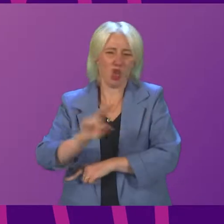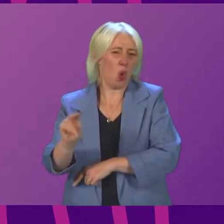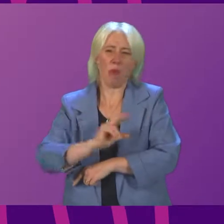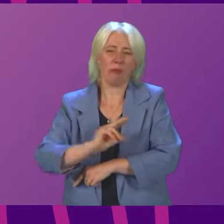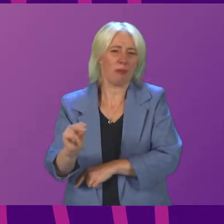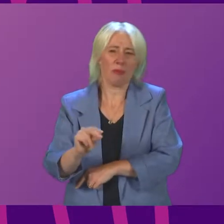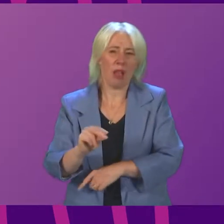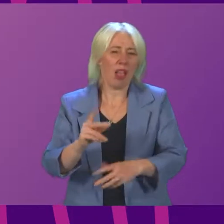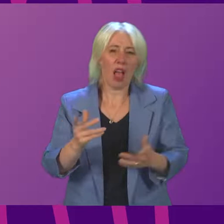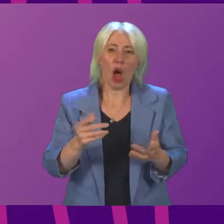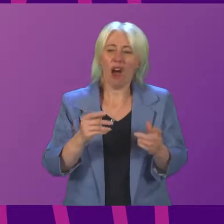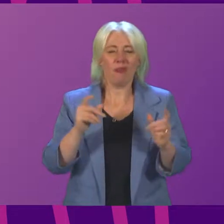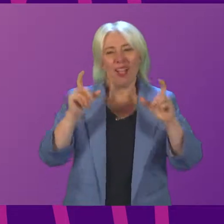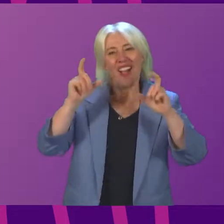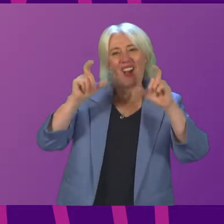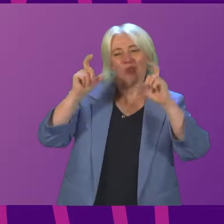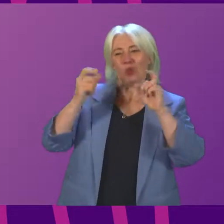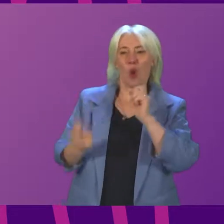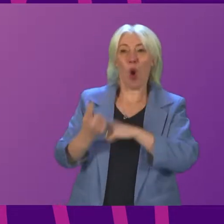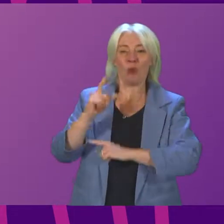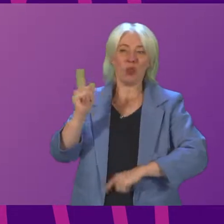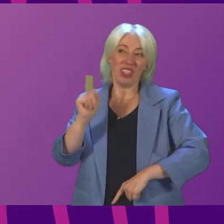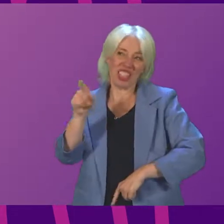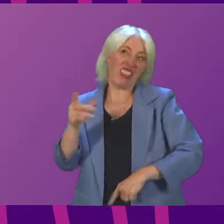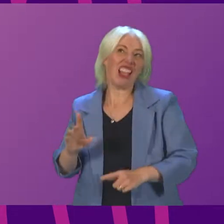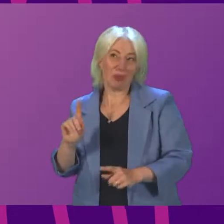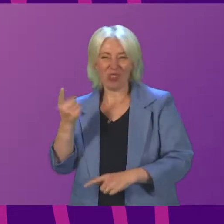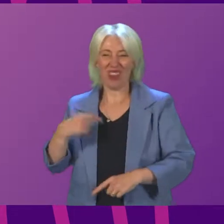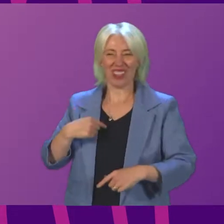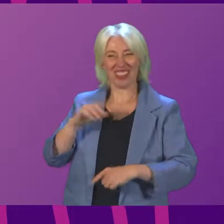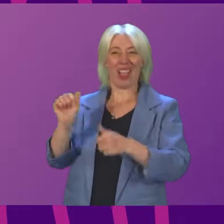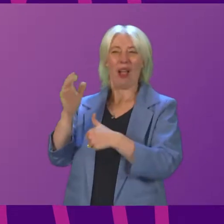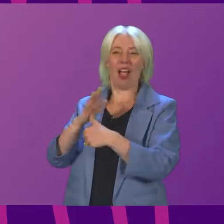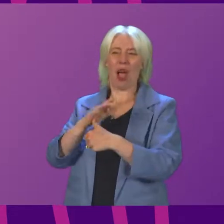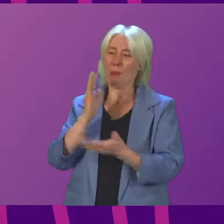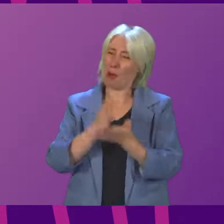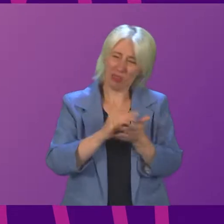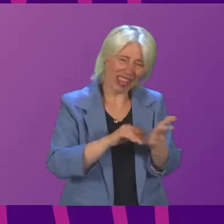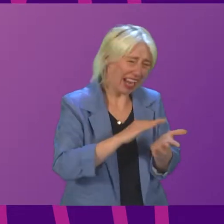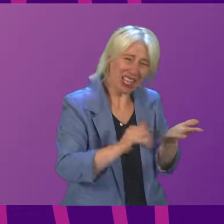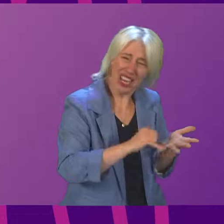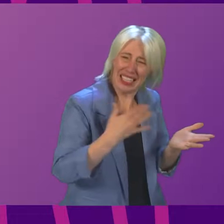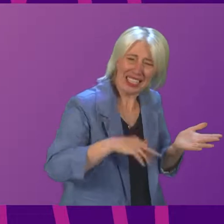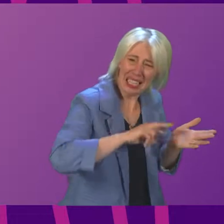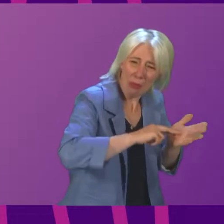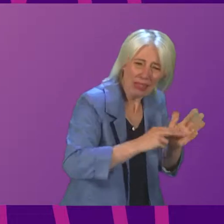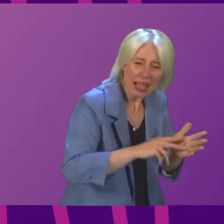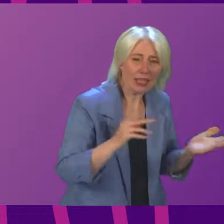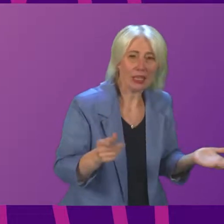opportunities come first, when what our NHS really needs is a plan that sees and fixes problems. Mr Gulhane, can we have a question, please?